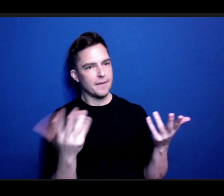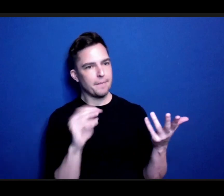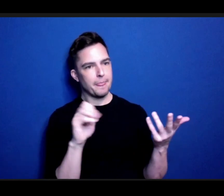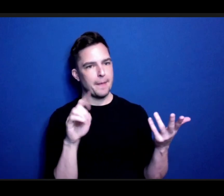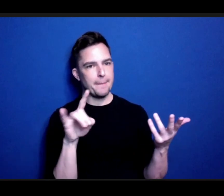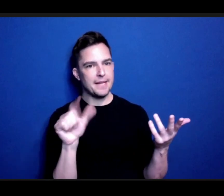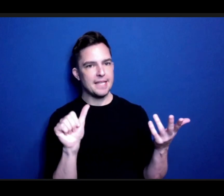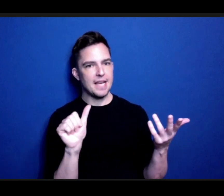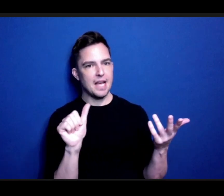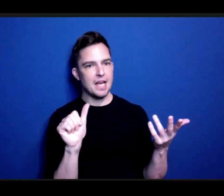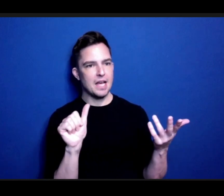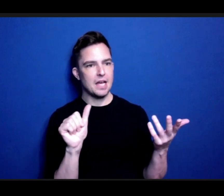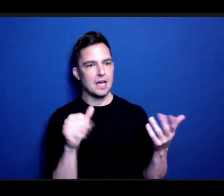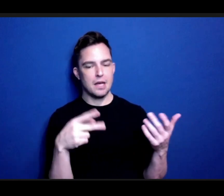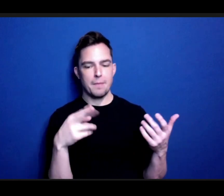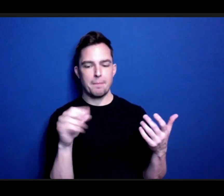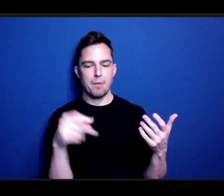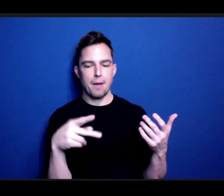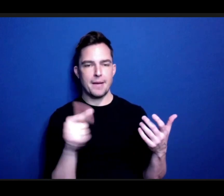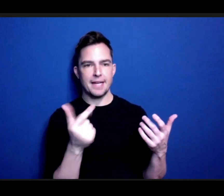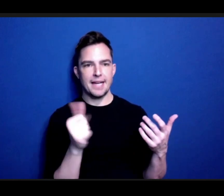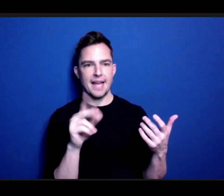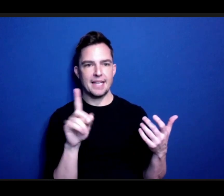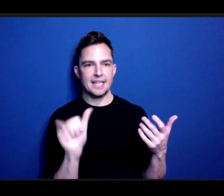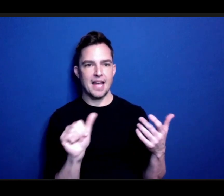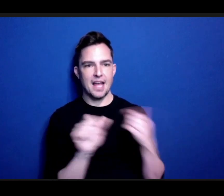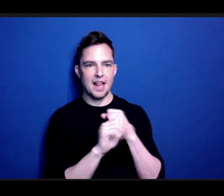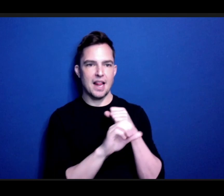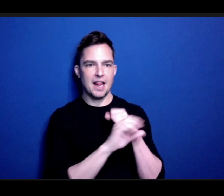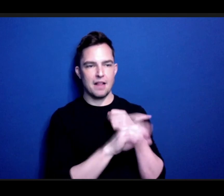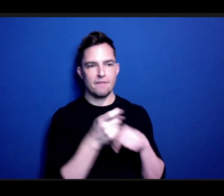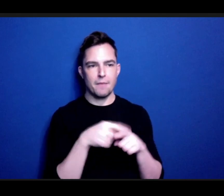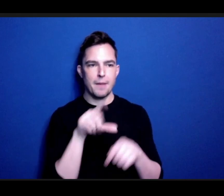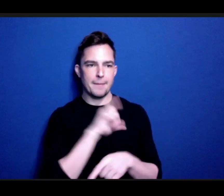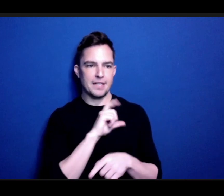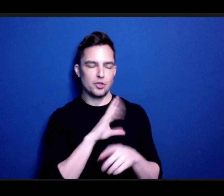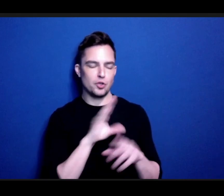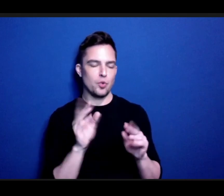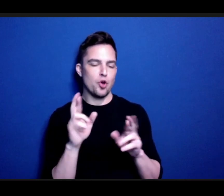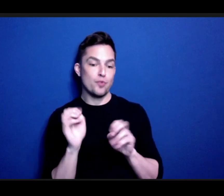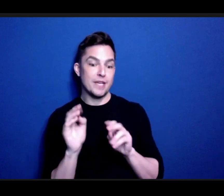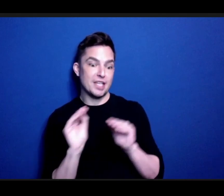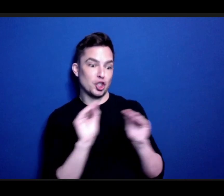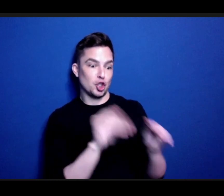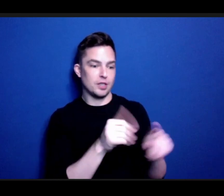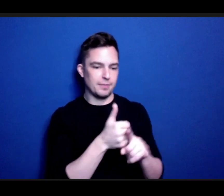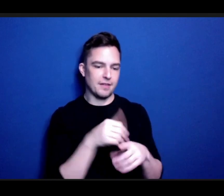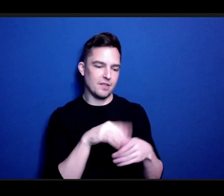like propaganda from police to reinsert themselves into schools.